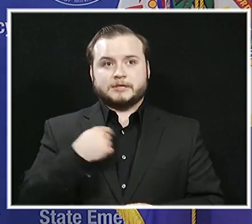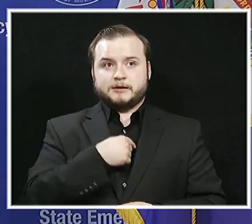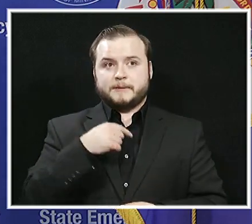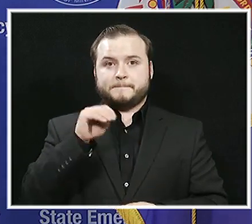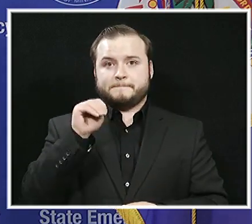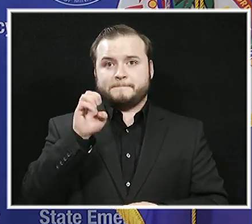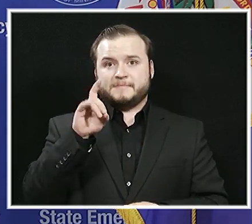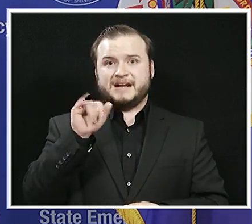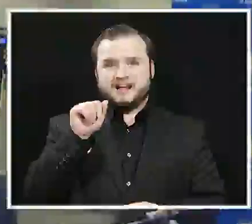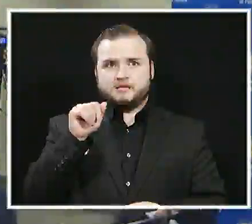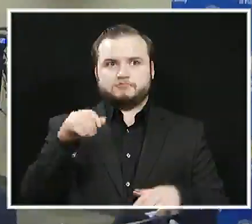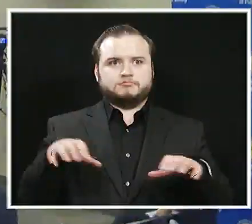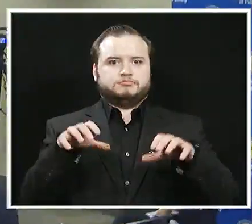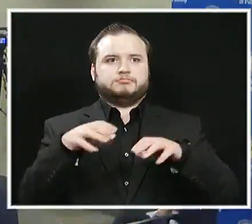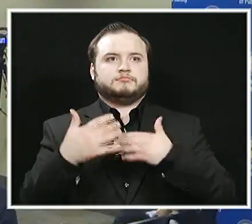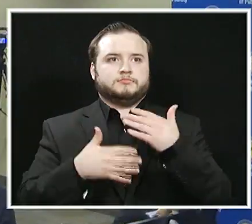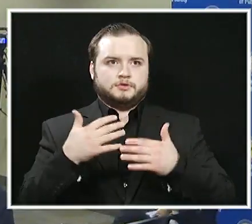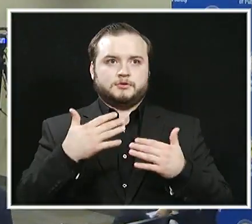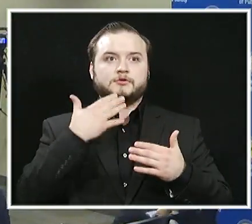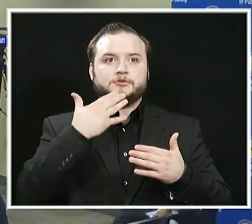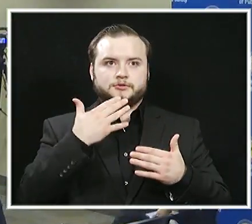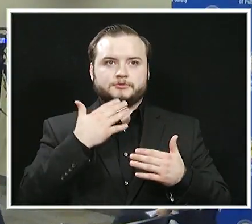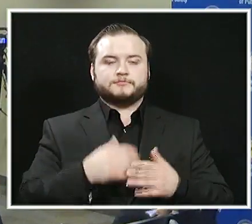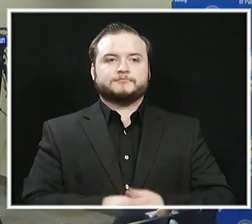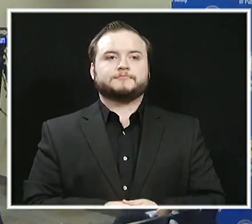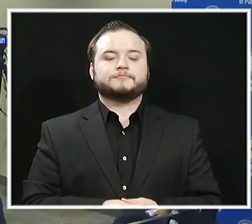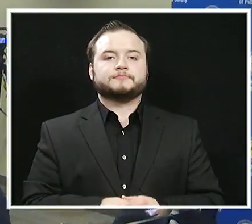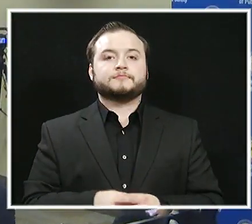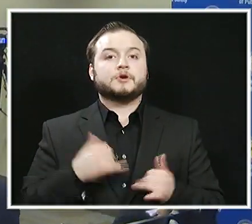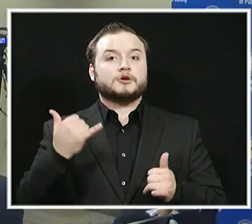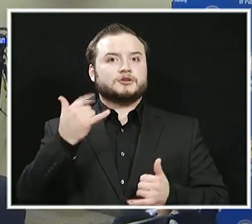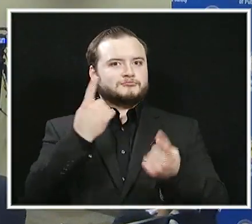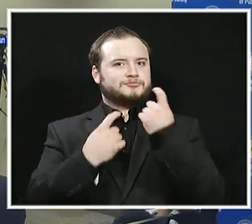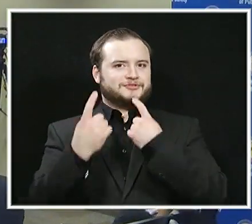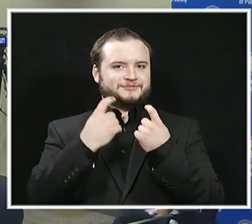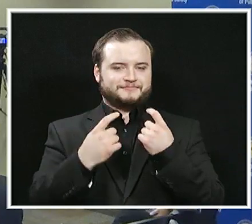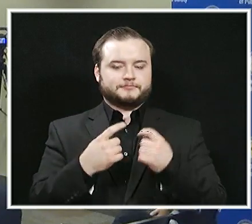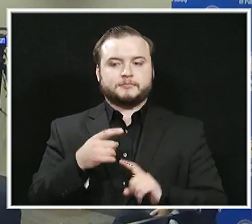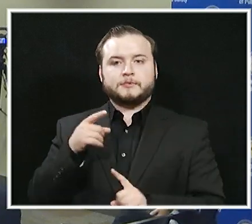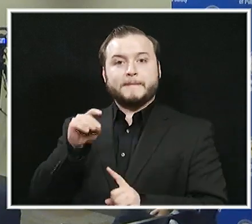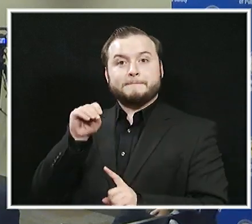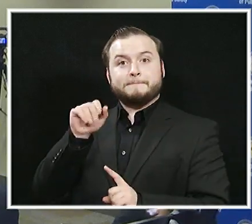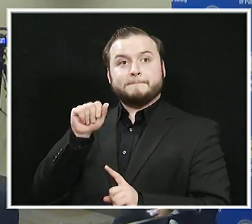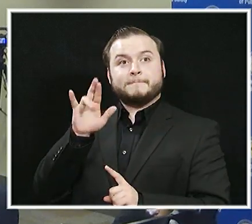who know how to deliver it. Thank you for your patience from the media today, we had quite a bit to cover.